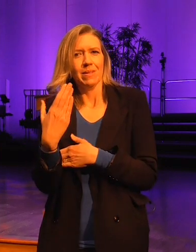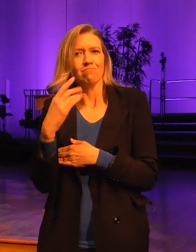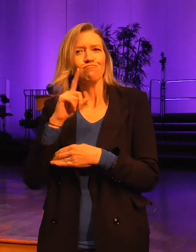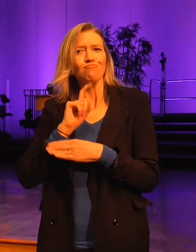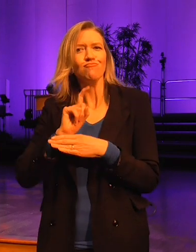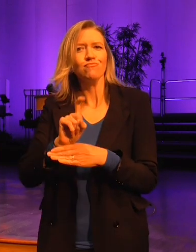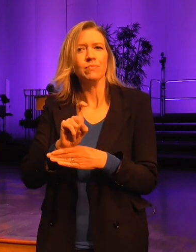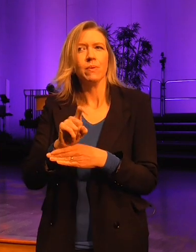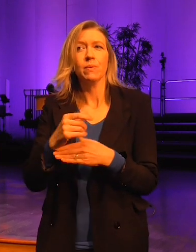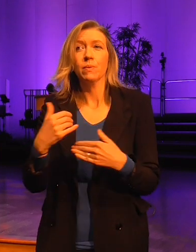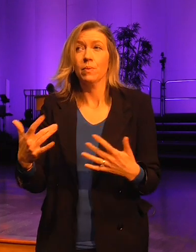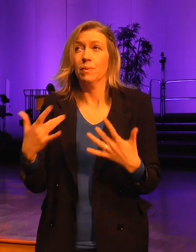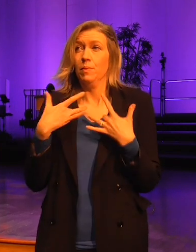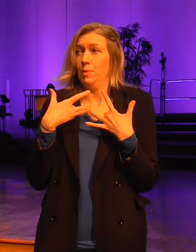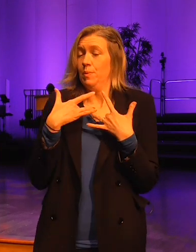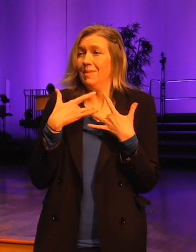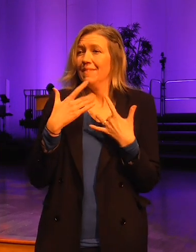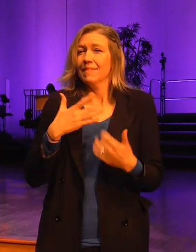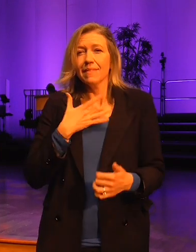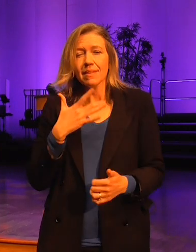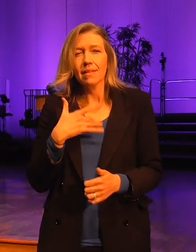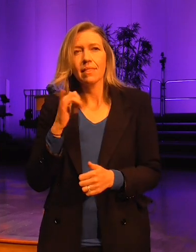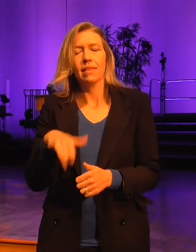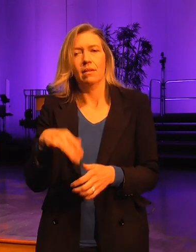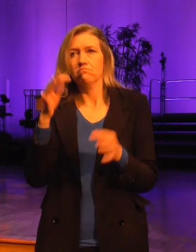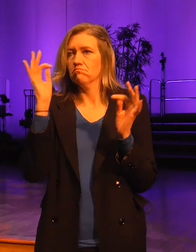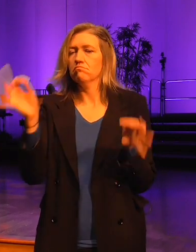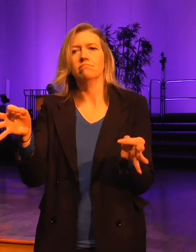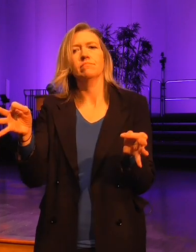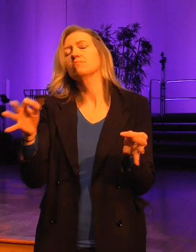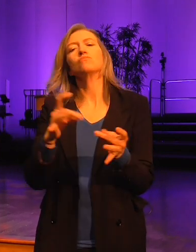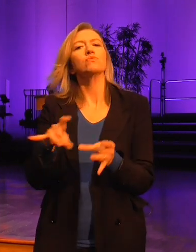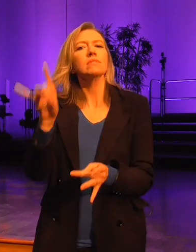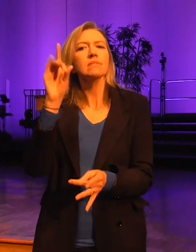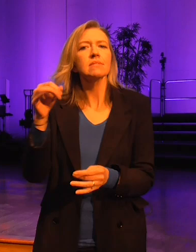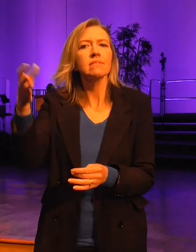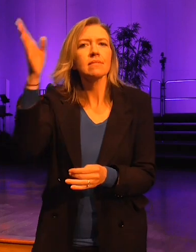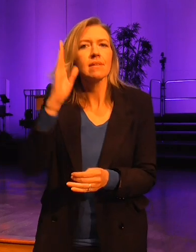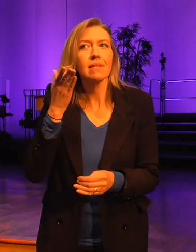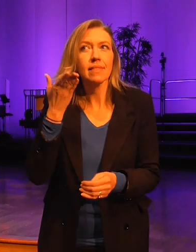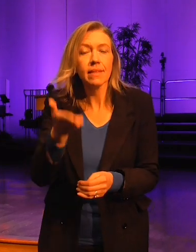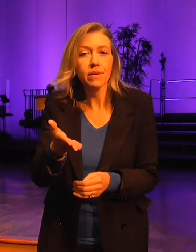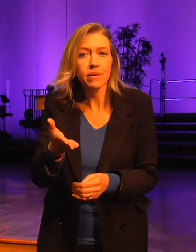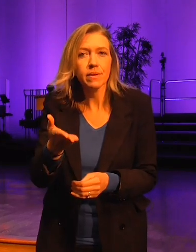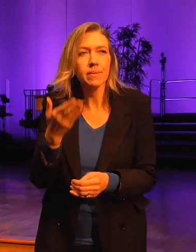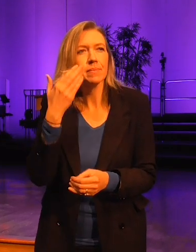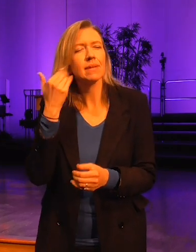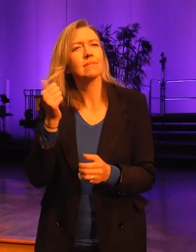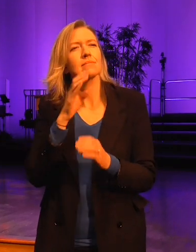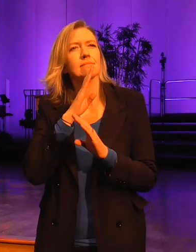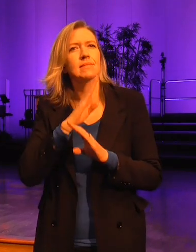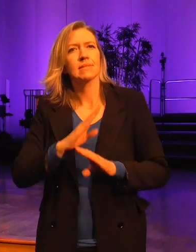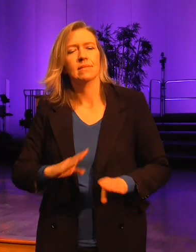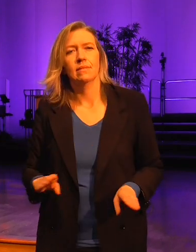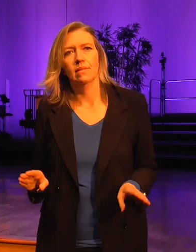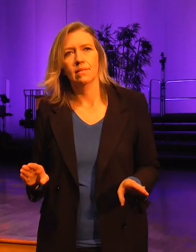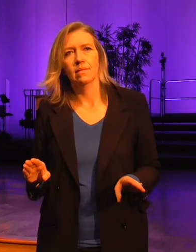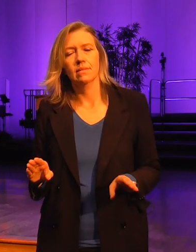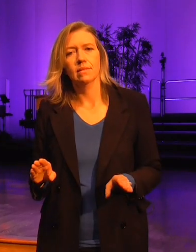feeling that absolute presence of God right there because of the Stillness the silence